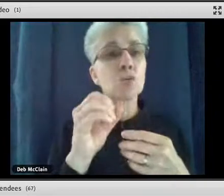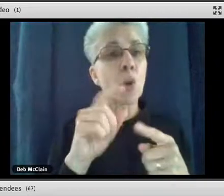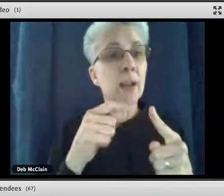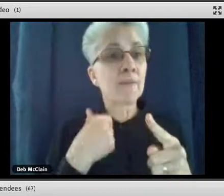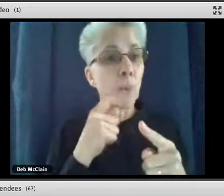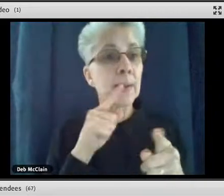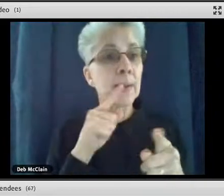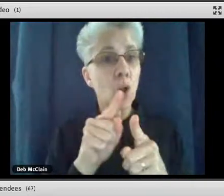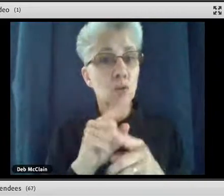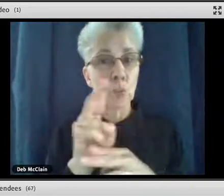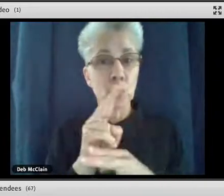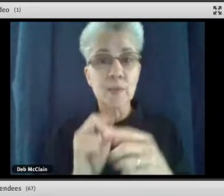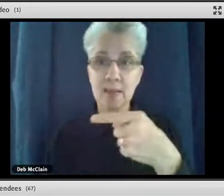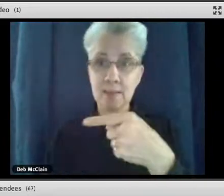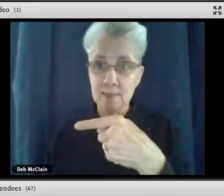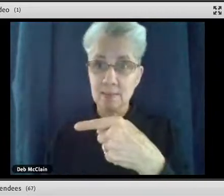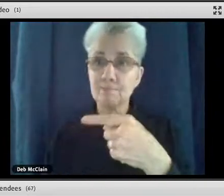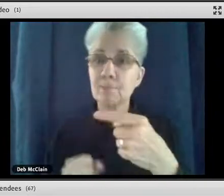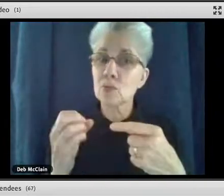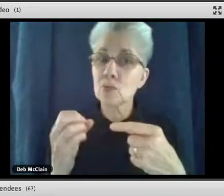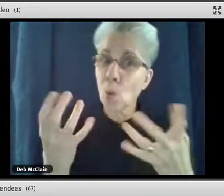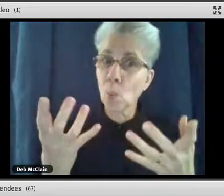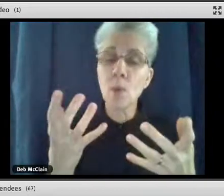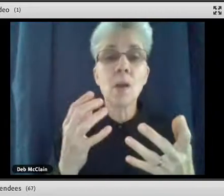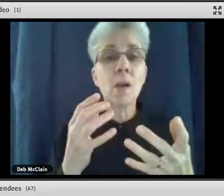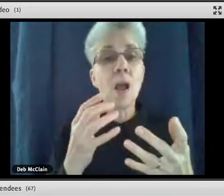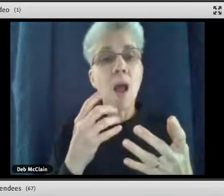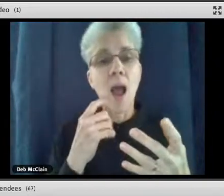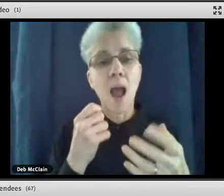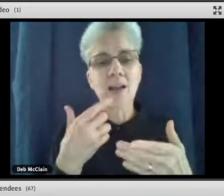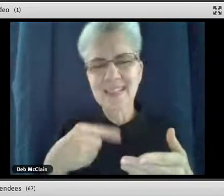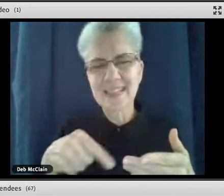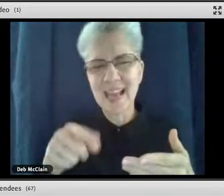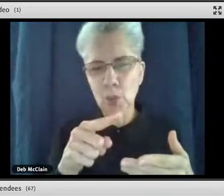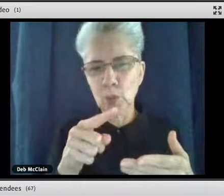which we can choose up to four. Okay, but we can also just leave this blank if we want to.